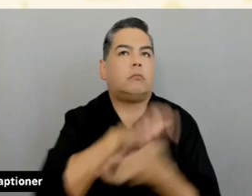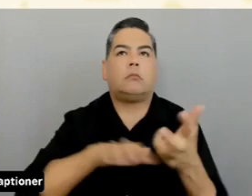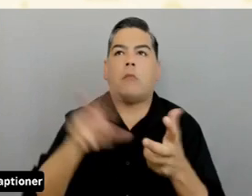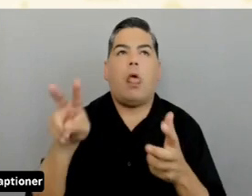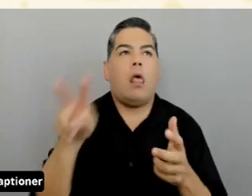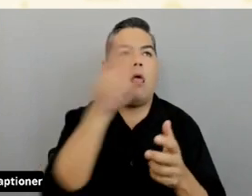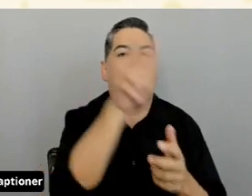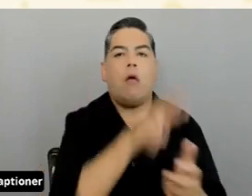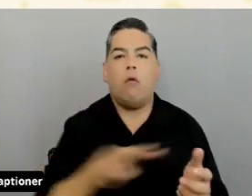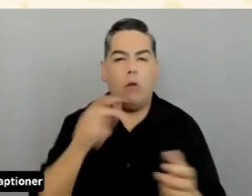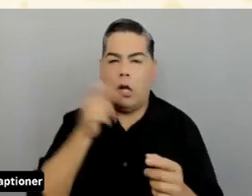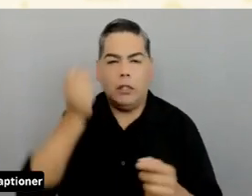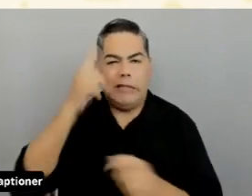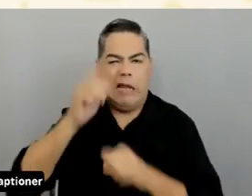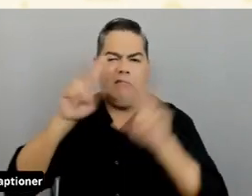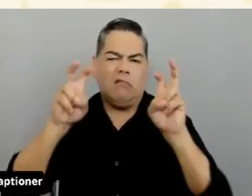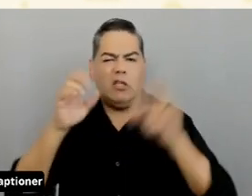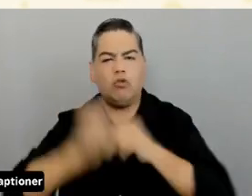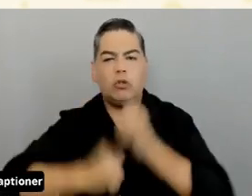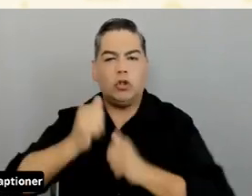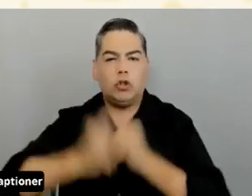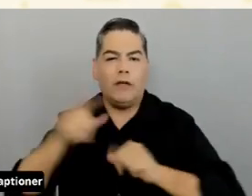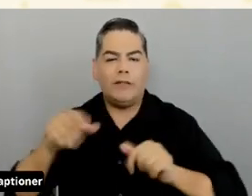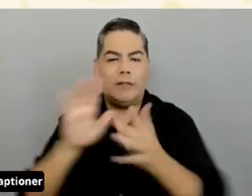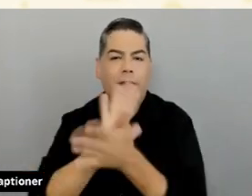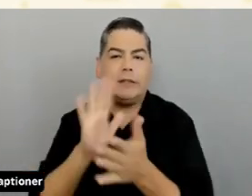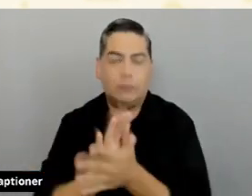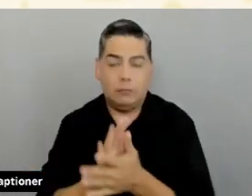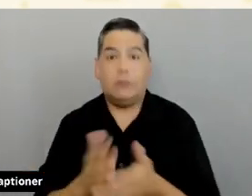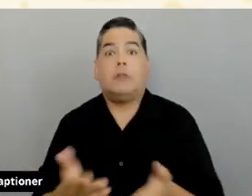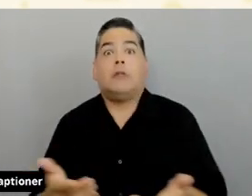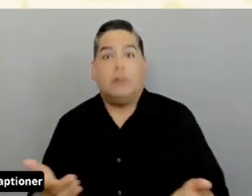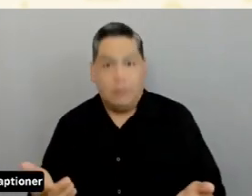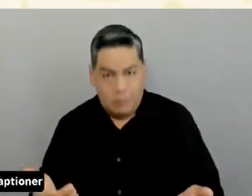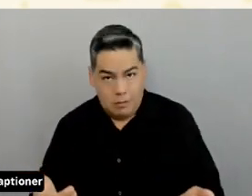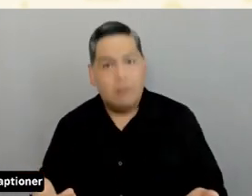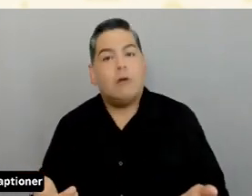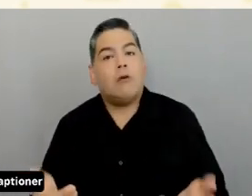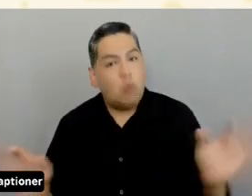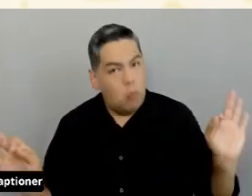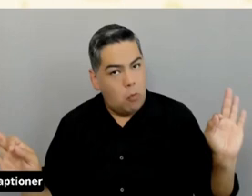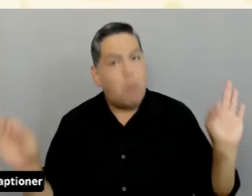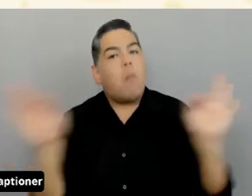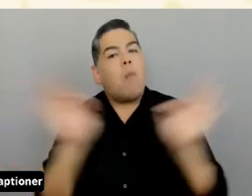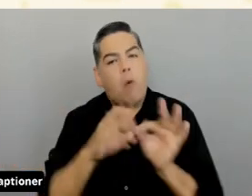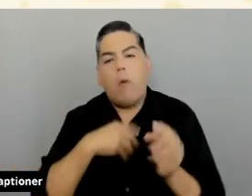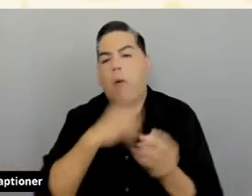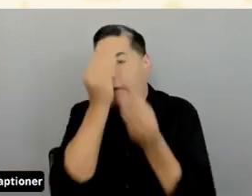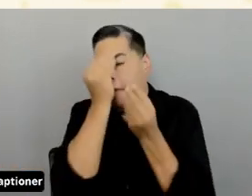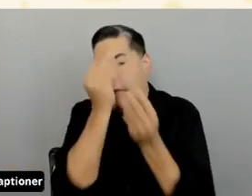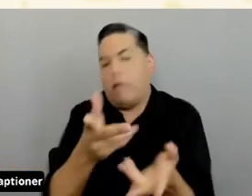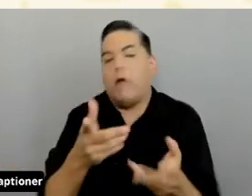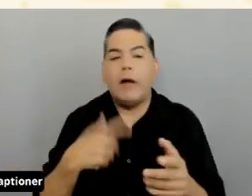of the page. So that's why it's really important for me to share with you the Accessibility Tree concept.